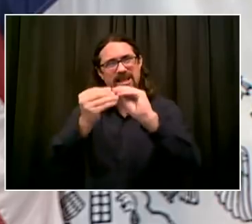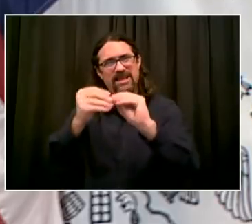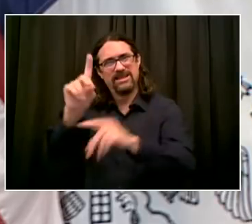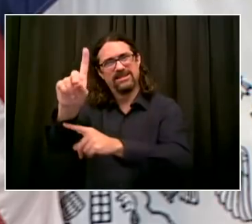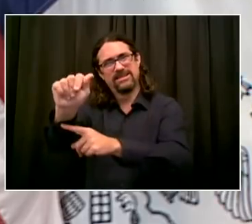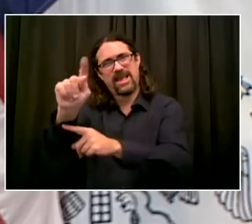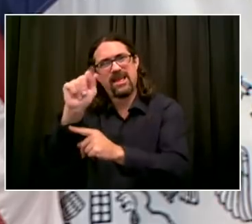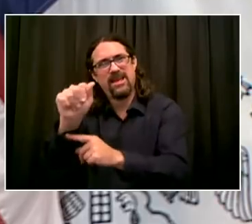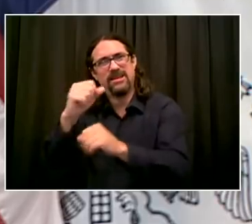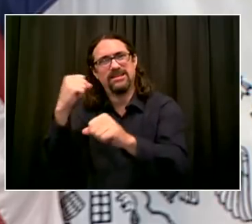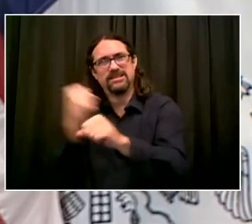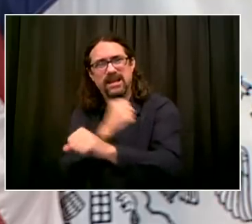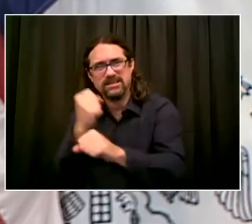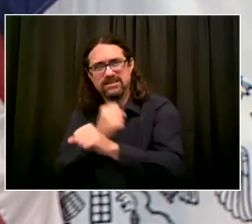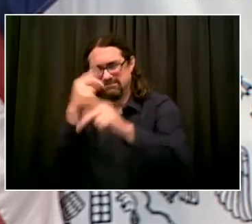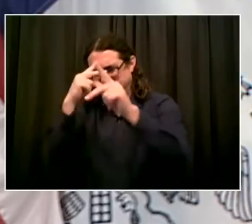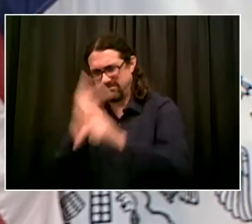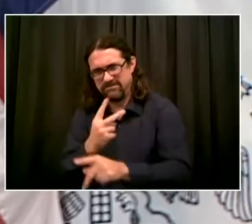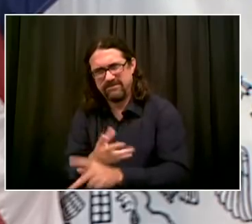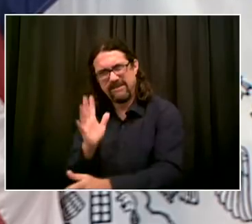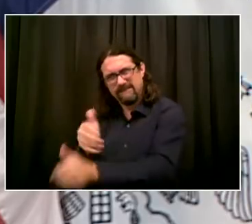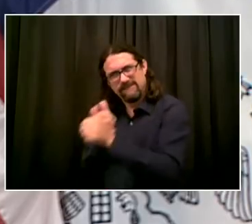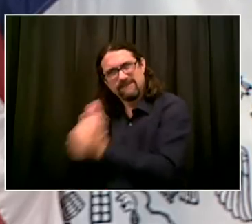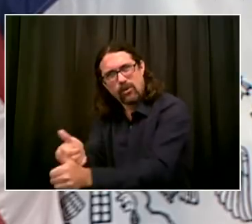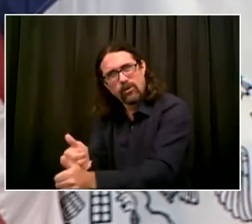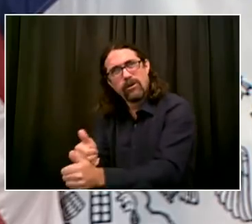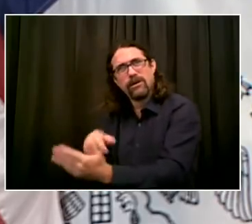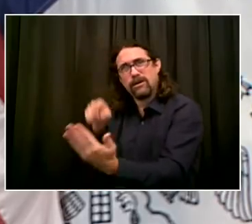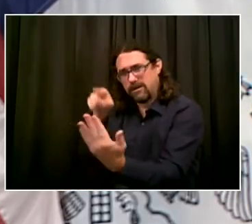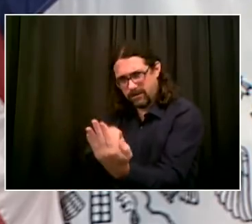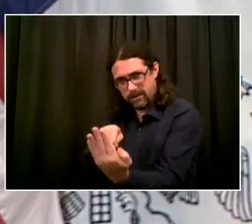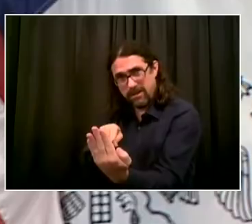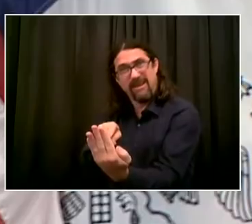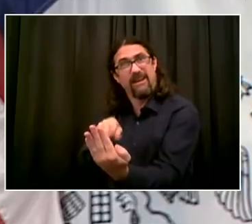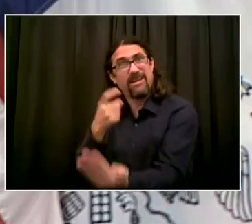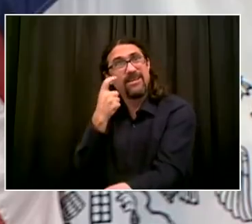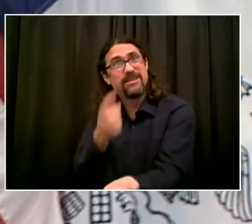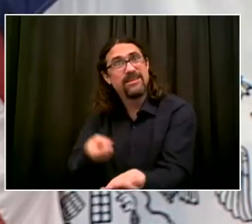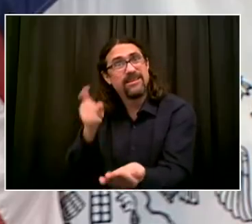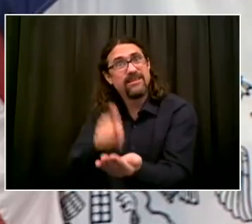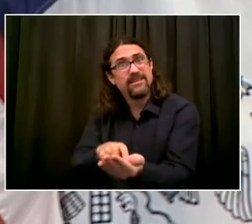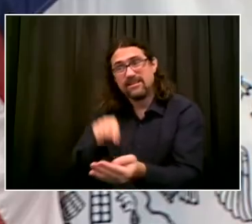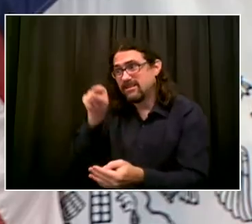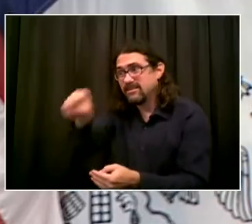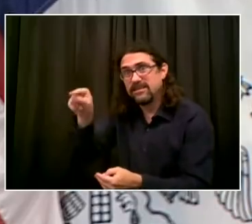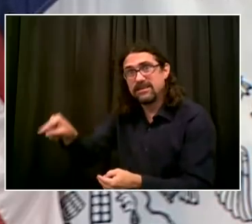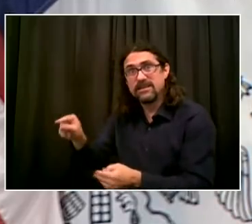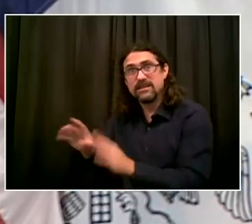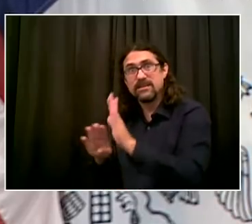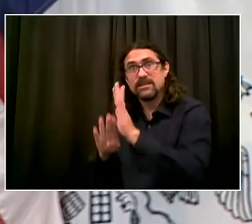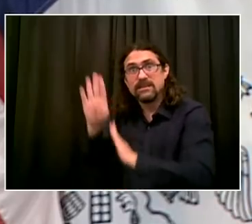US TAKE ANOTHER STEP THAT IS DIACTTED BY THE